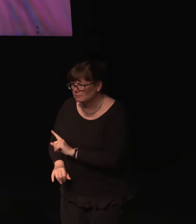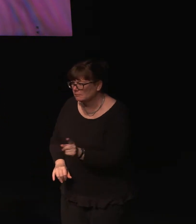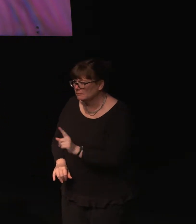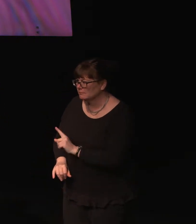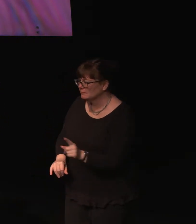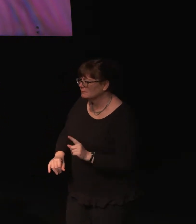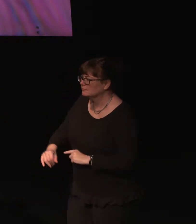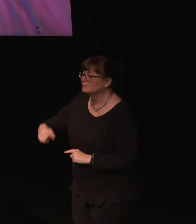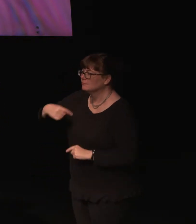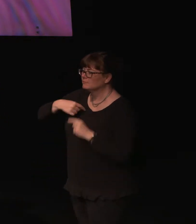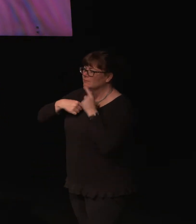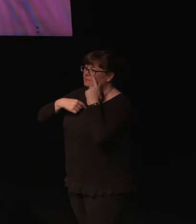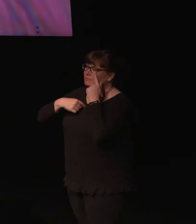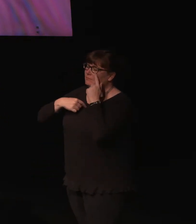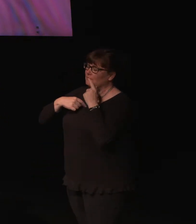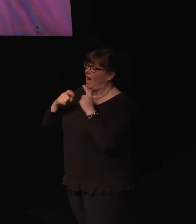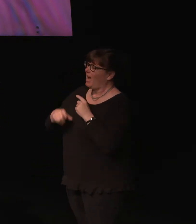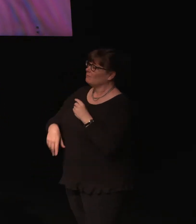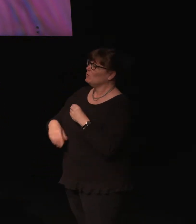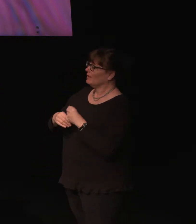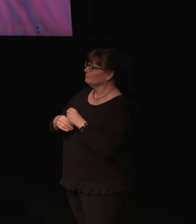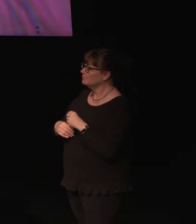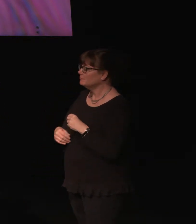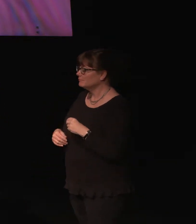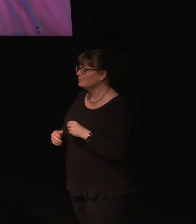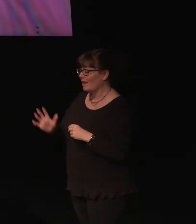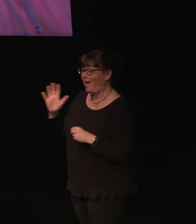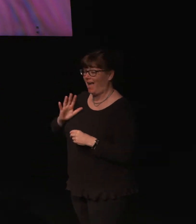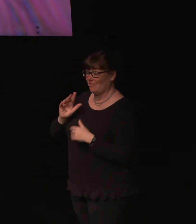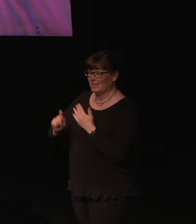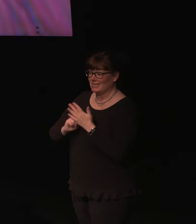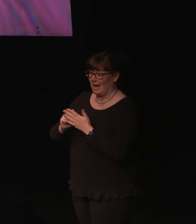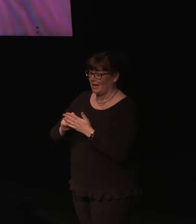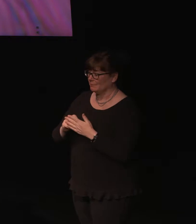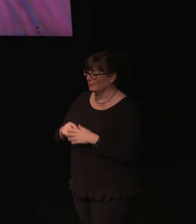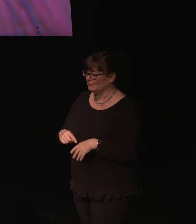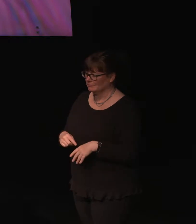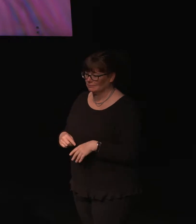I wanna say that at the time we just had like ten accessibility options,